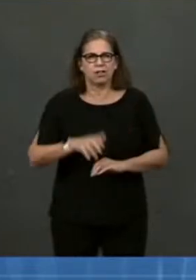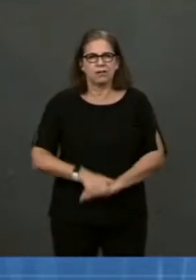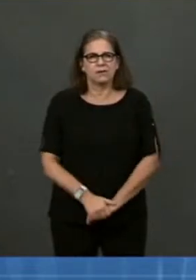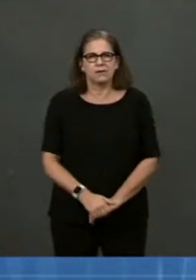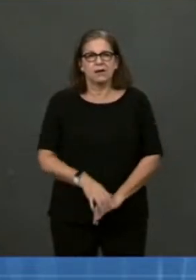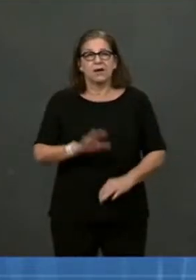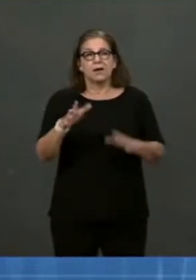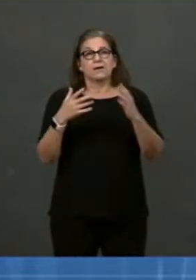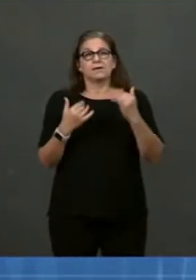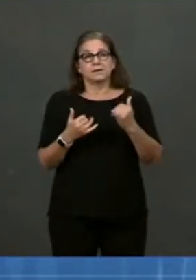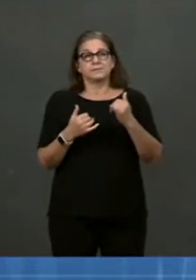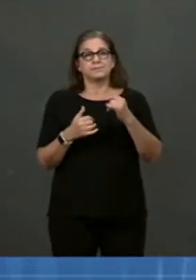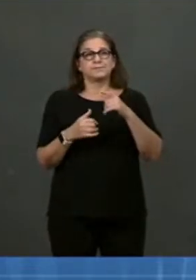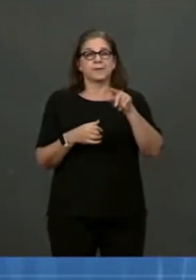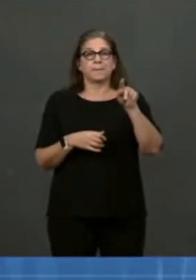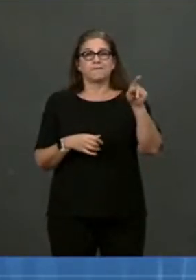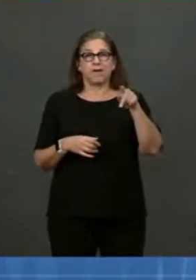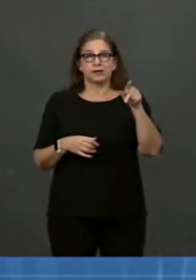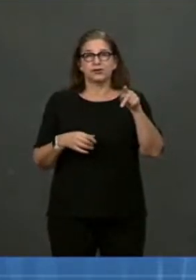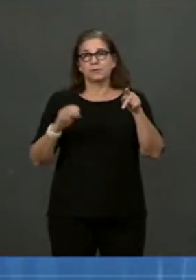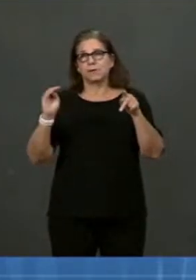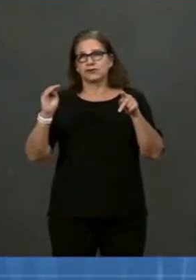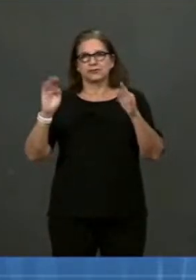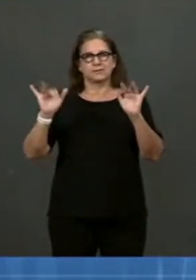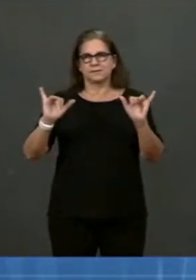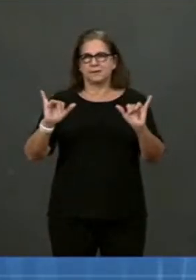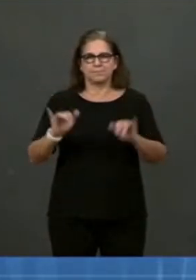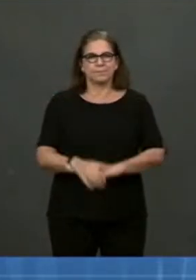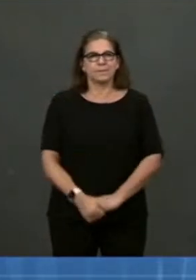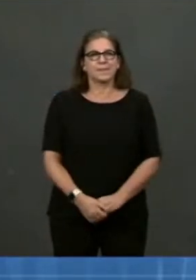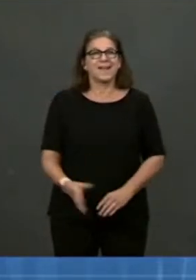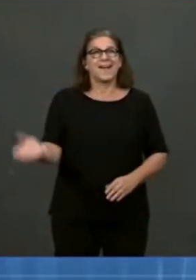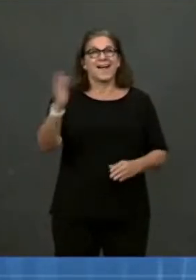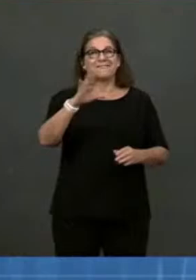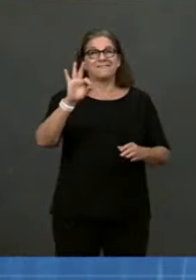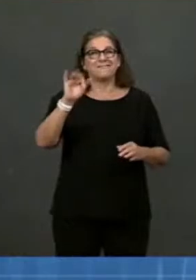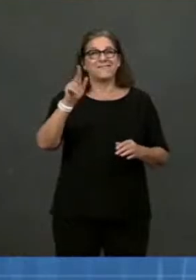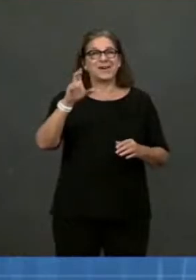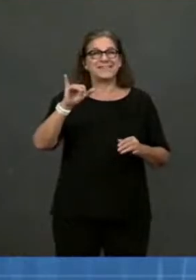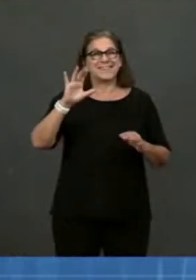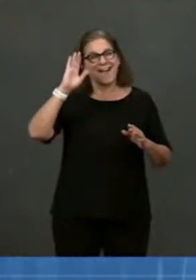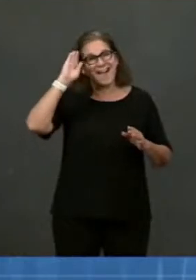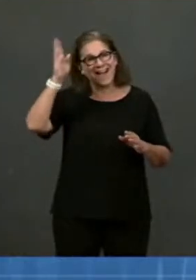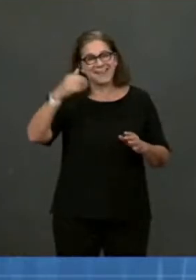RECOMMENDATIONS FOR OTHER AGE GROUPS FOR THE MODERNA AND PFIZER. THANK YOU.